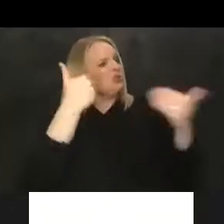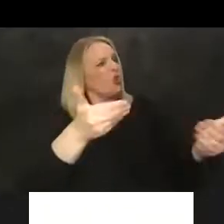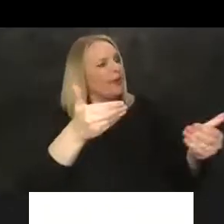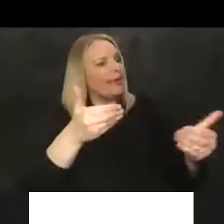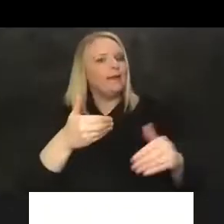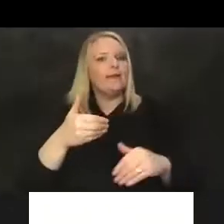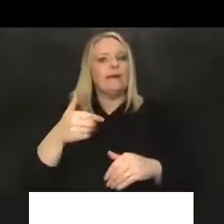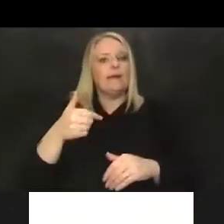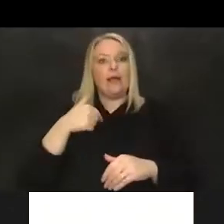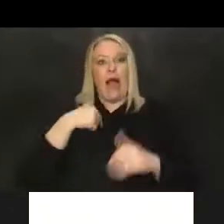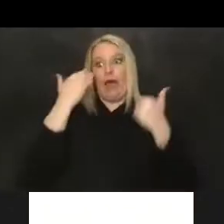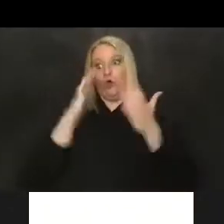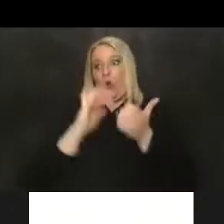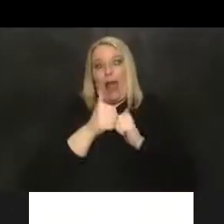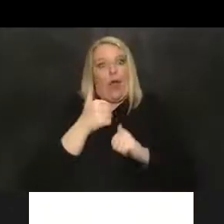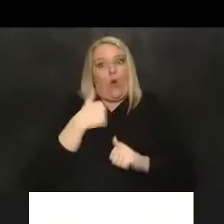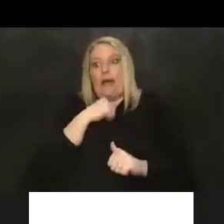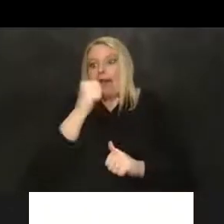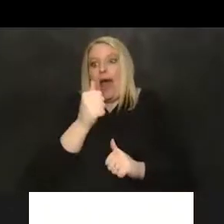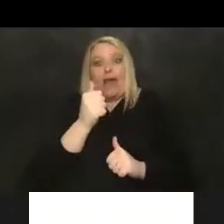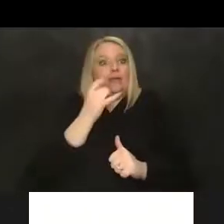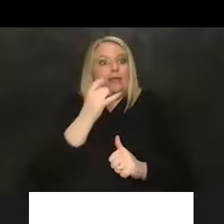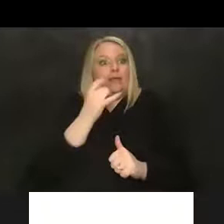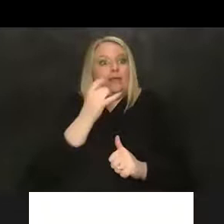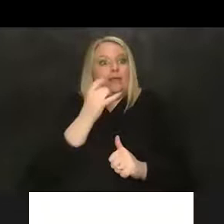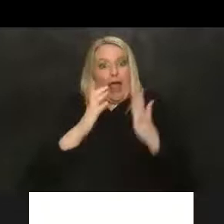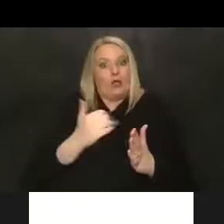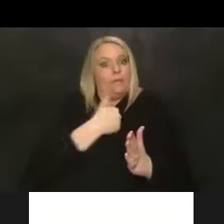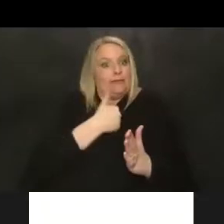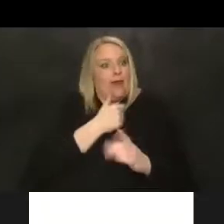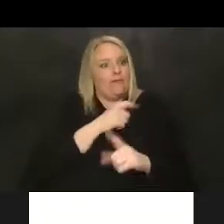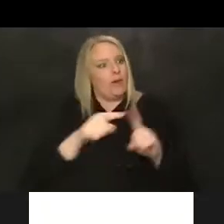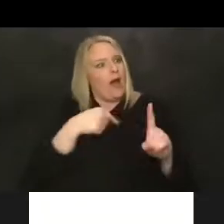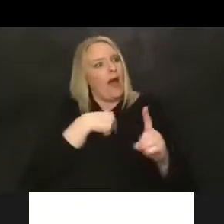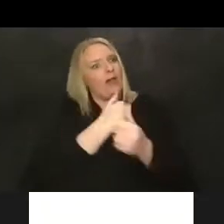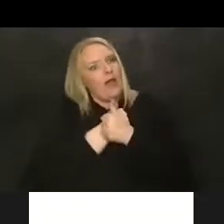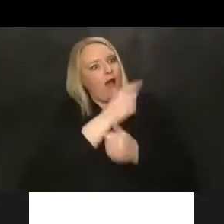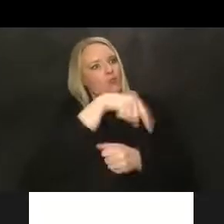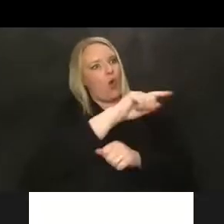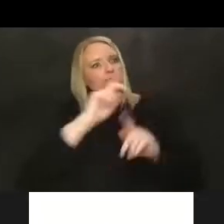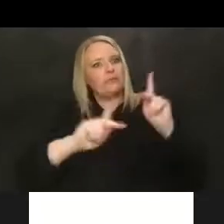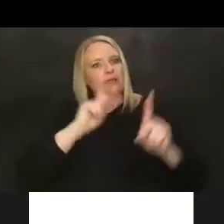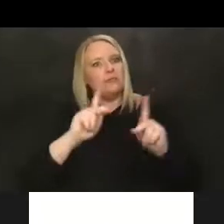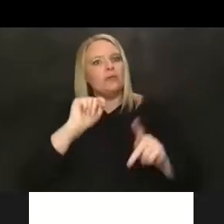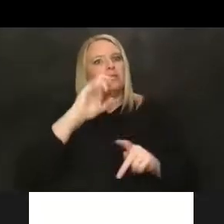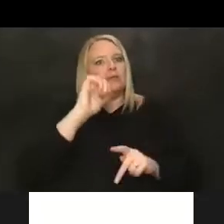do that, I'm not a lighting designer, and I love these people and tech loves me, and I'm having